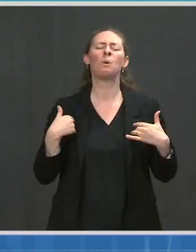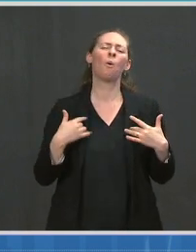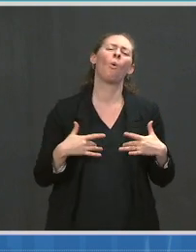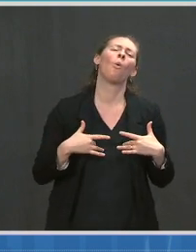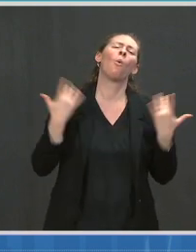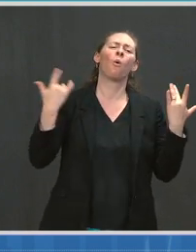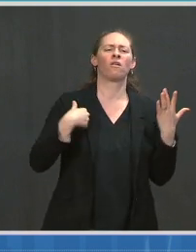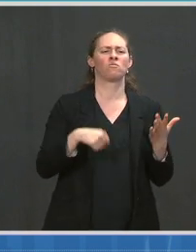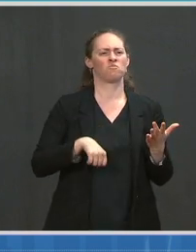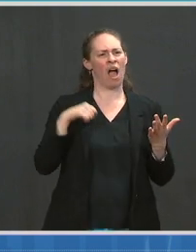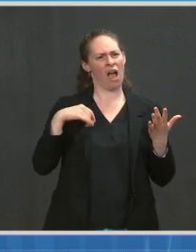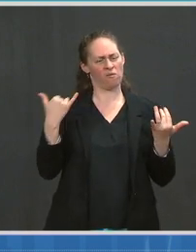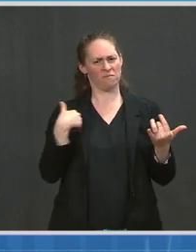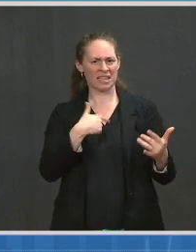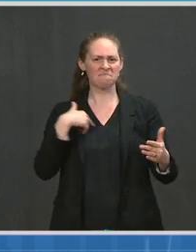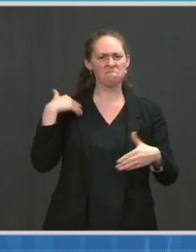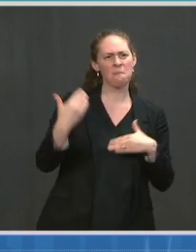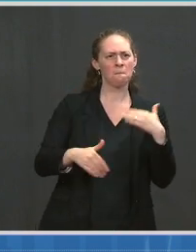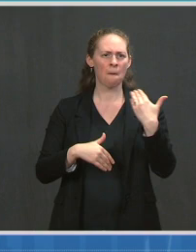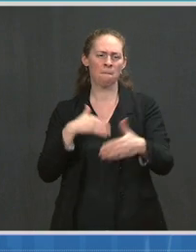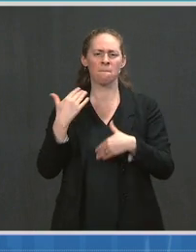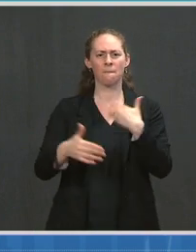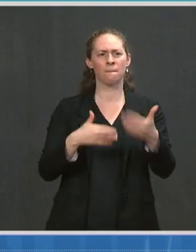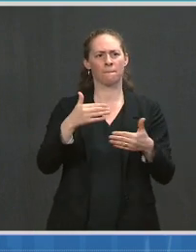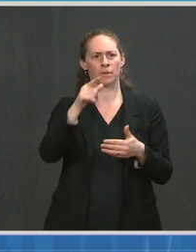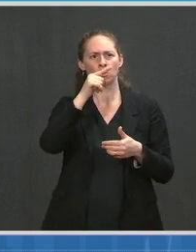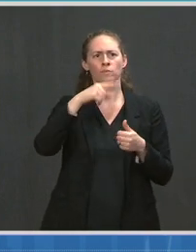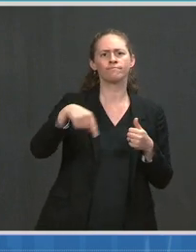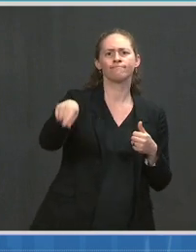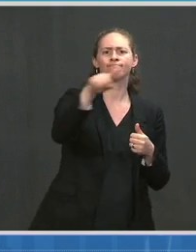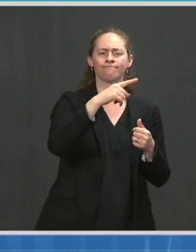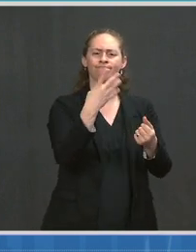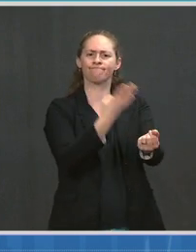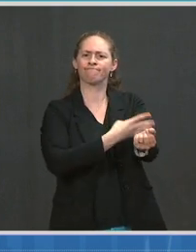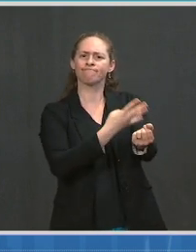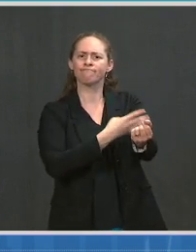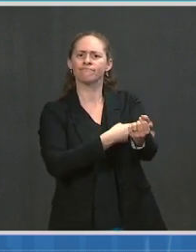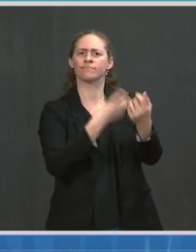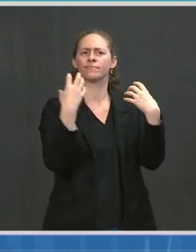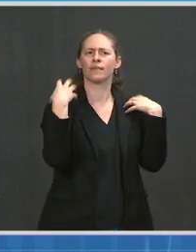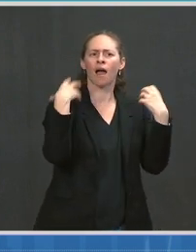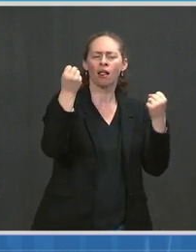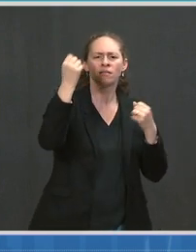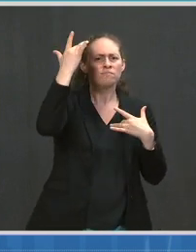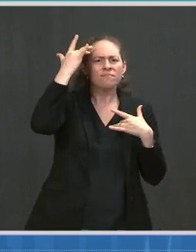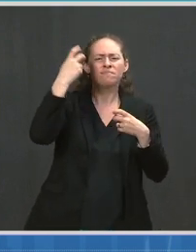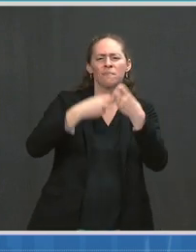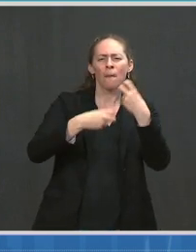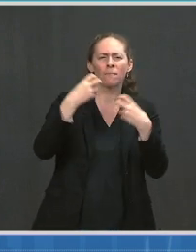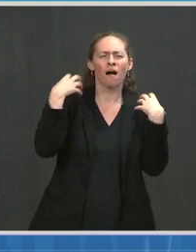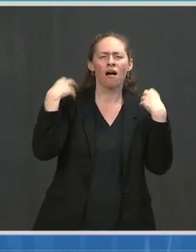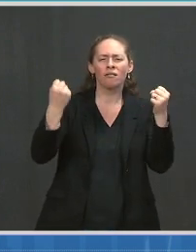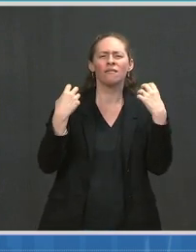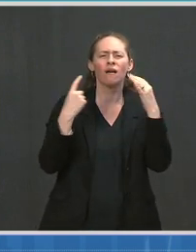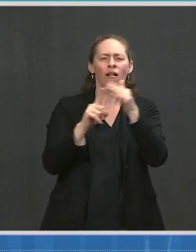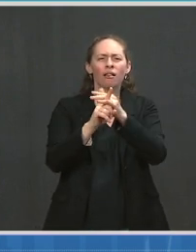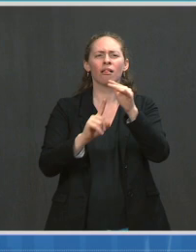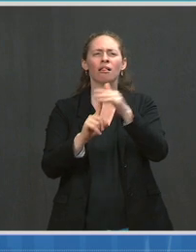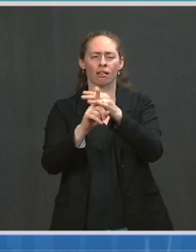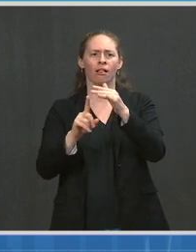for chronic kidney disease across the country. Working with these dialysis clinics to vaccinate patients is a health equity imperative.